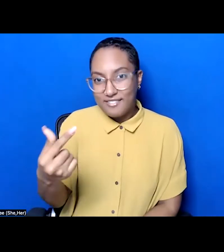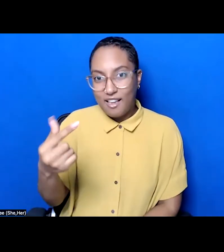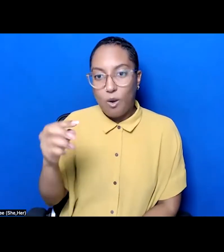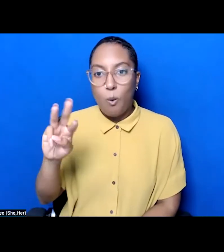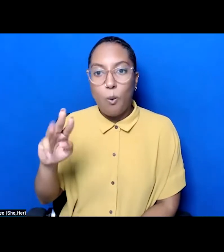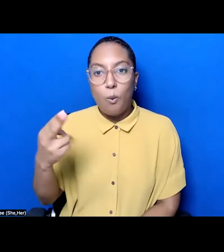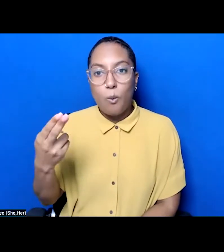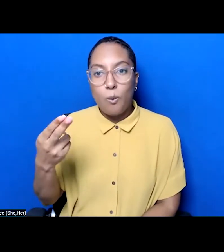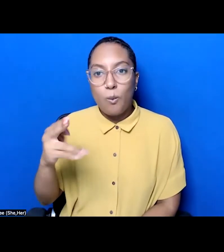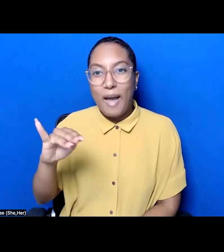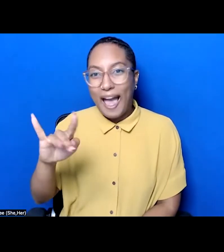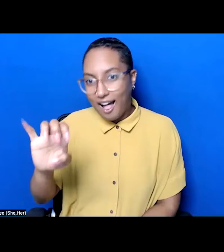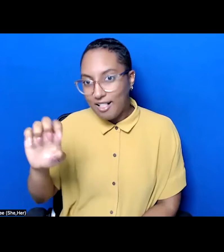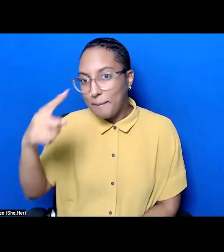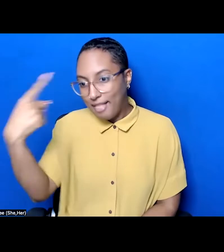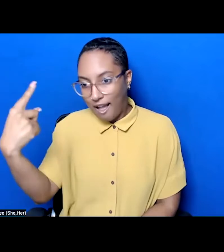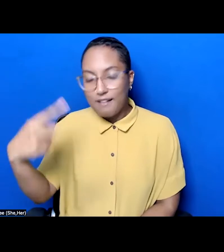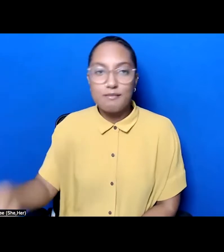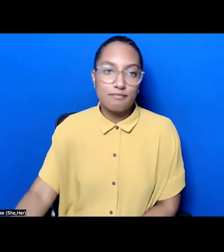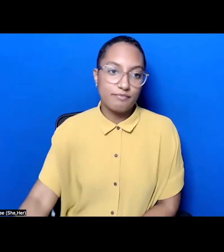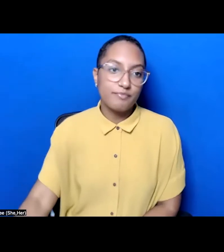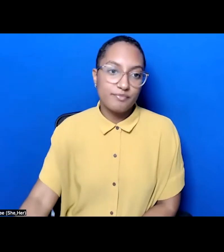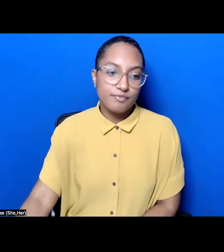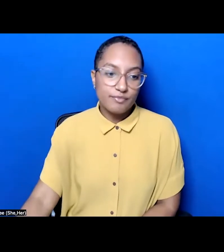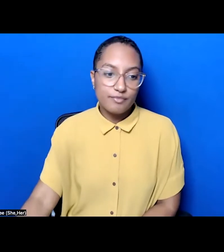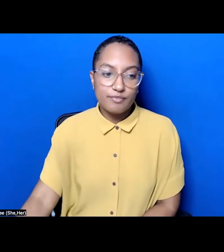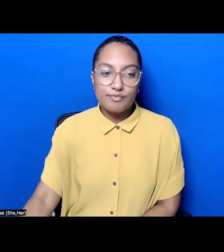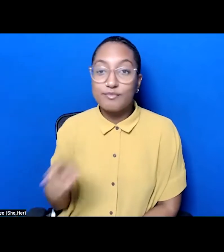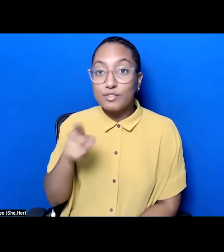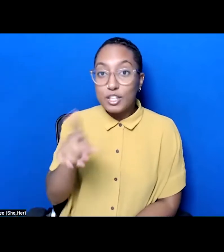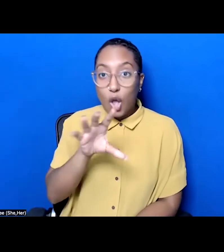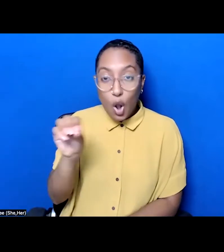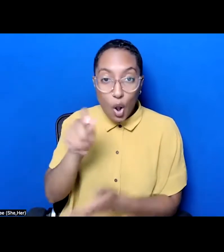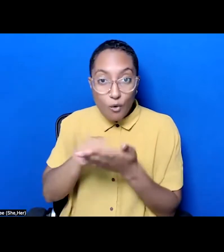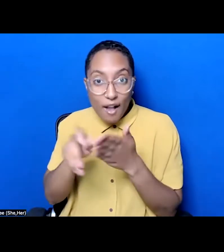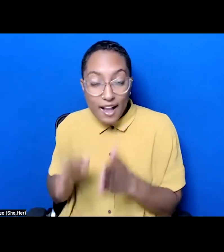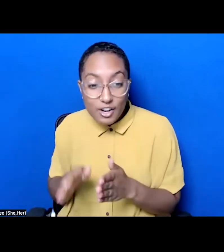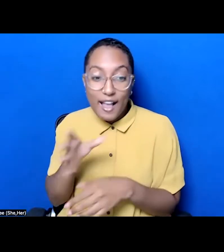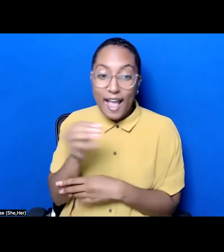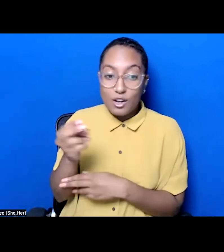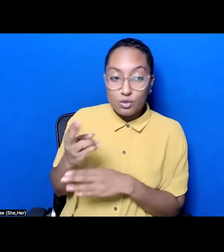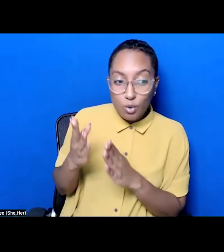Gretchen is also co-writer and senior historian with Steeplechase Films and filmmaker Rick Burns